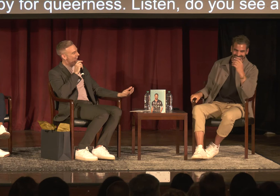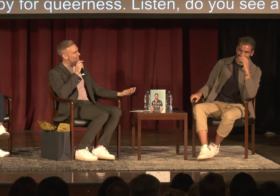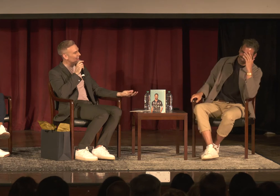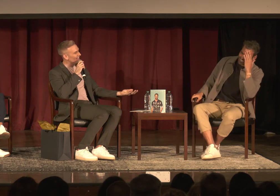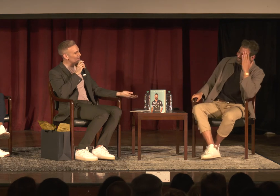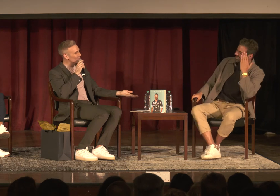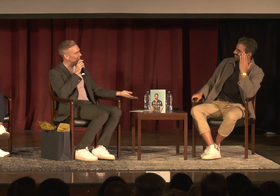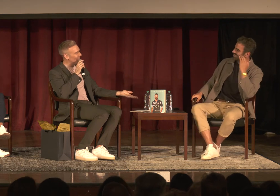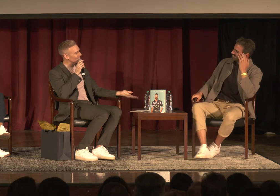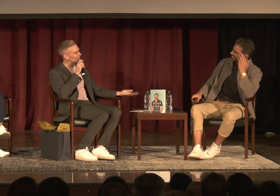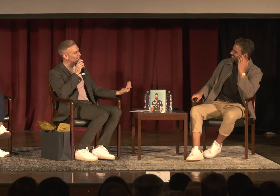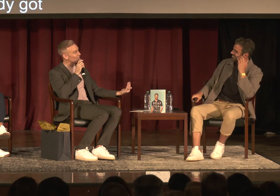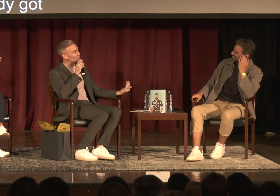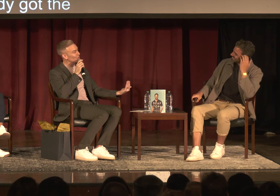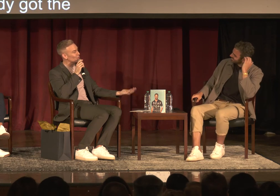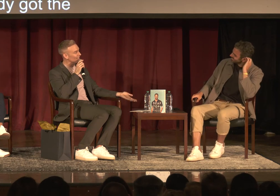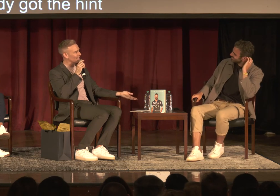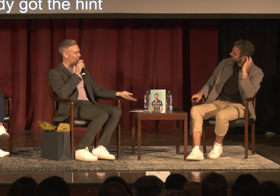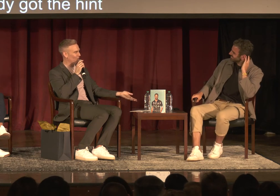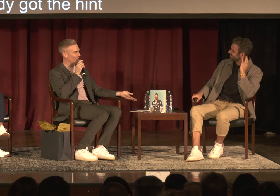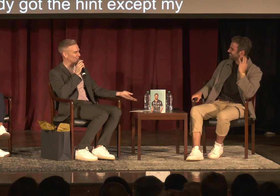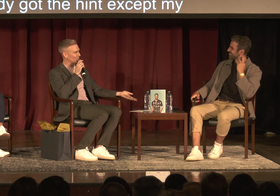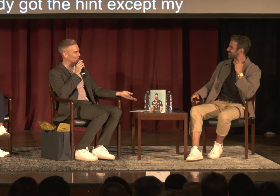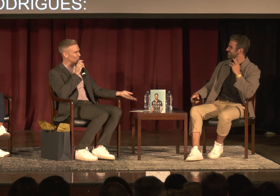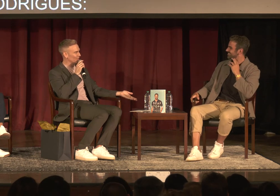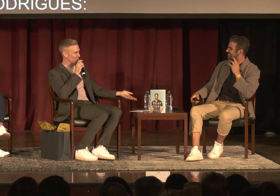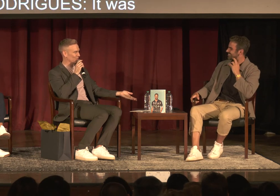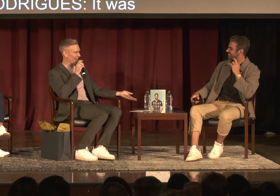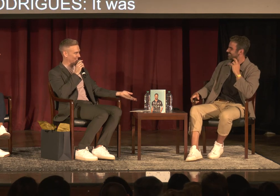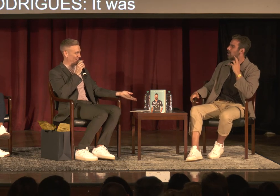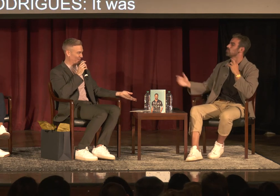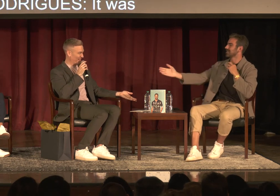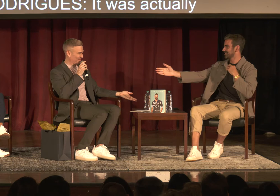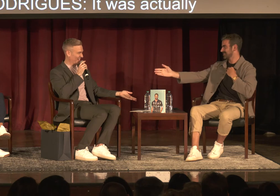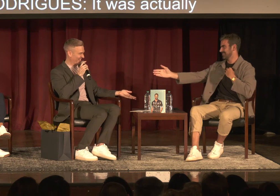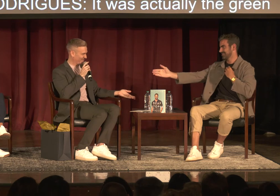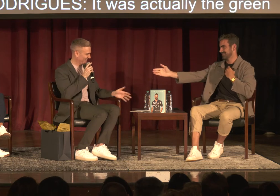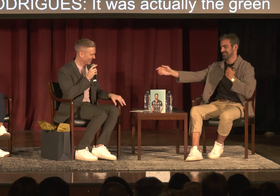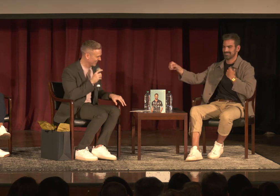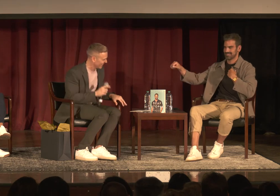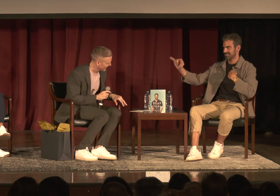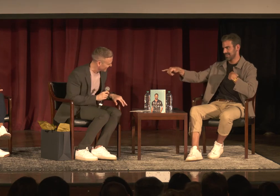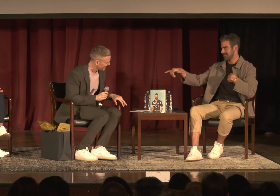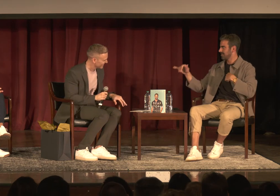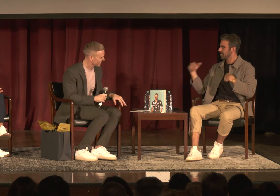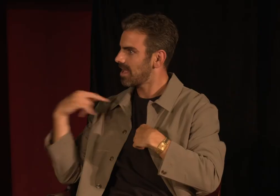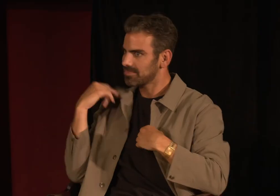And then I love how you realized it was actually the green power ranger was the one you were attracted to. Oh Yes! Yes!